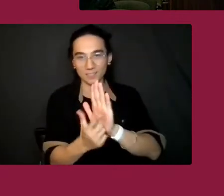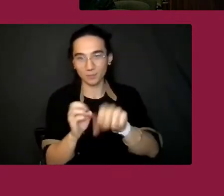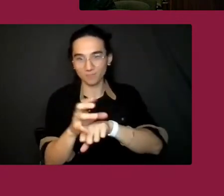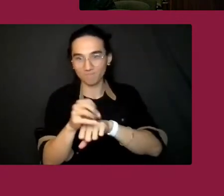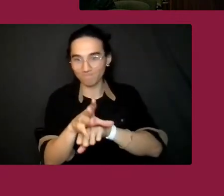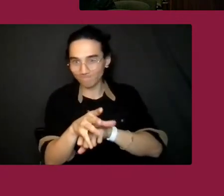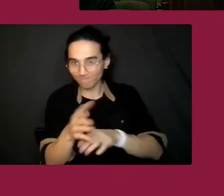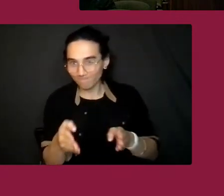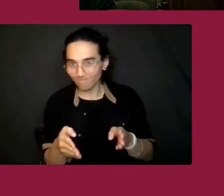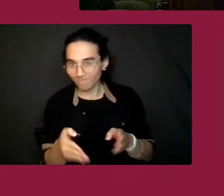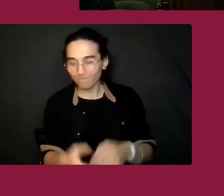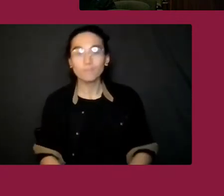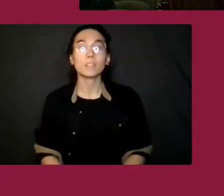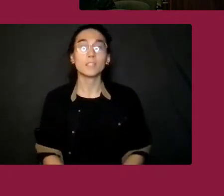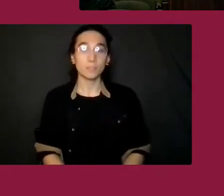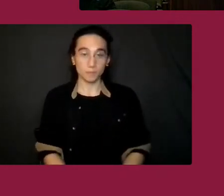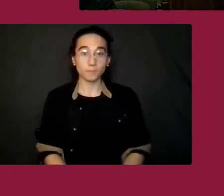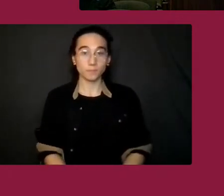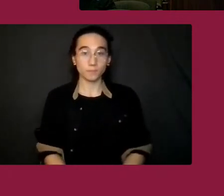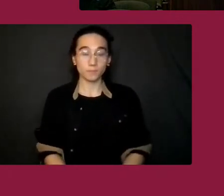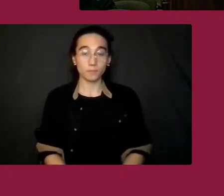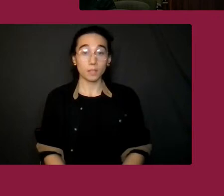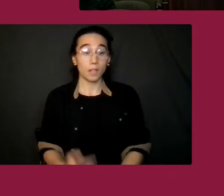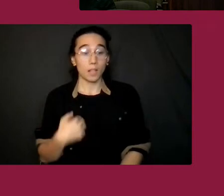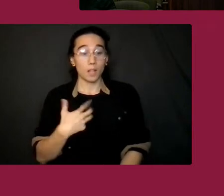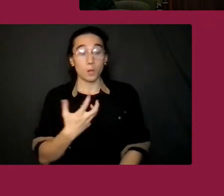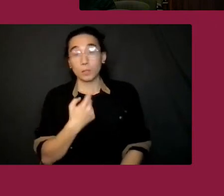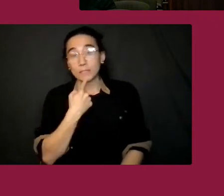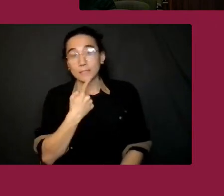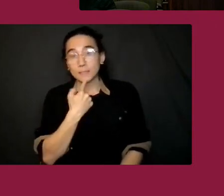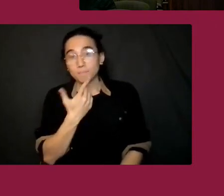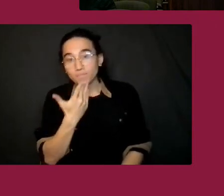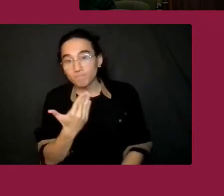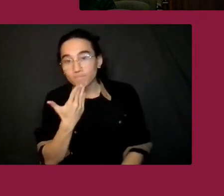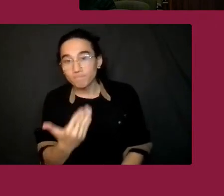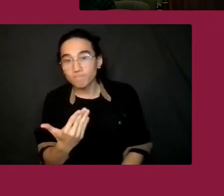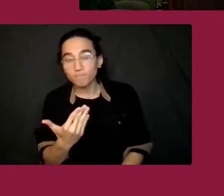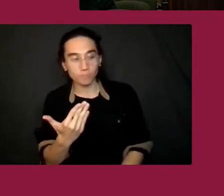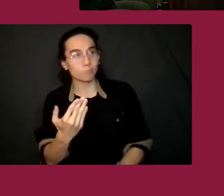Um, I just wanted to say thank you for recognizing the need to